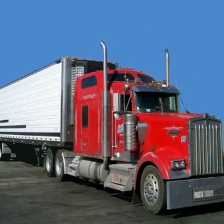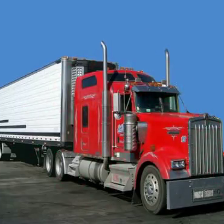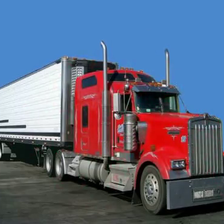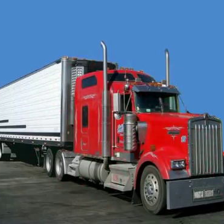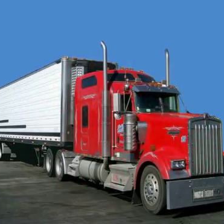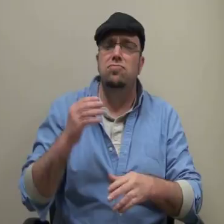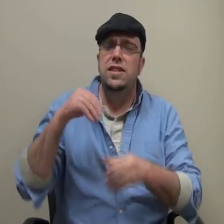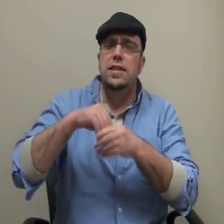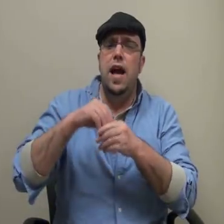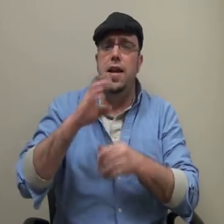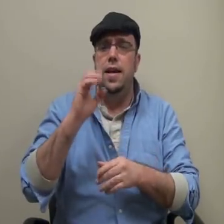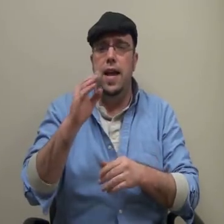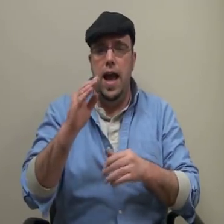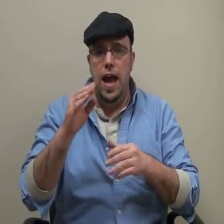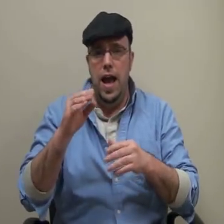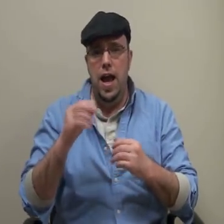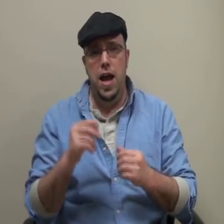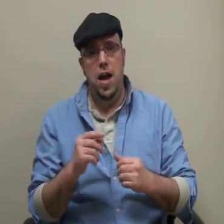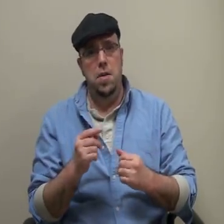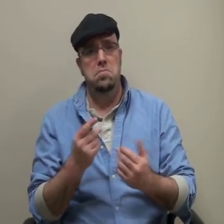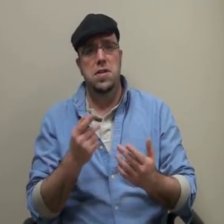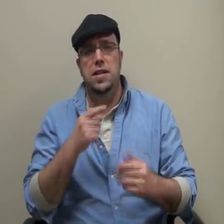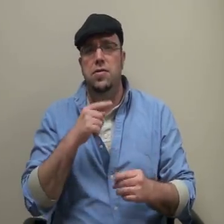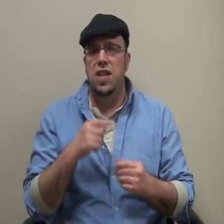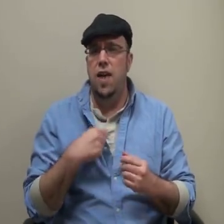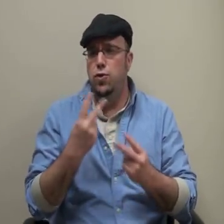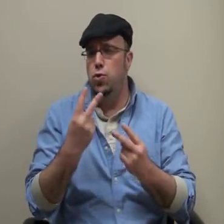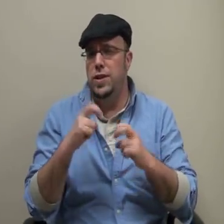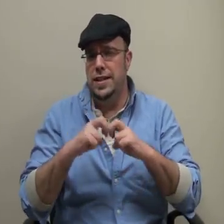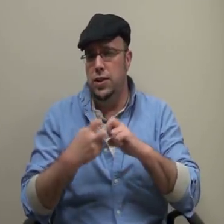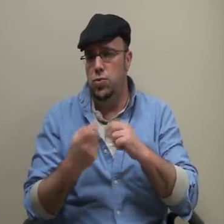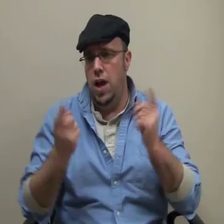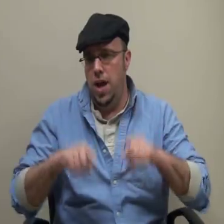There are two issues for hearing truckers caused by being inside the cab of the truck.